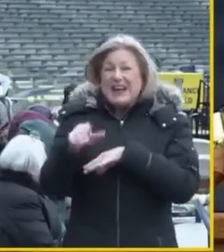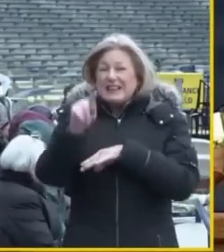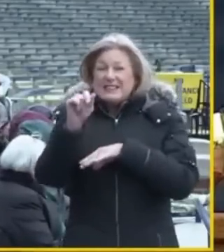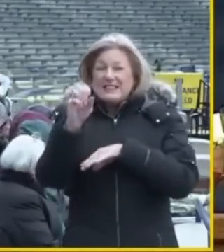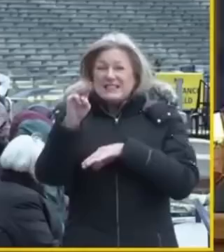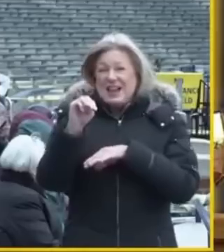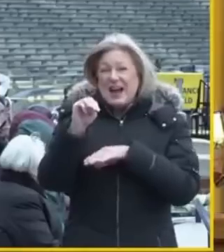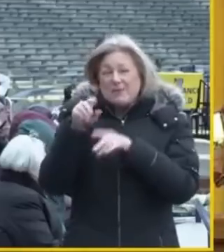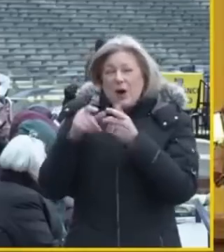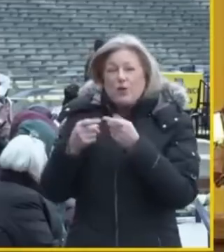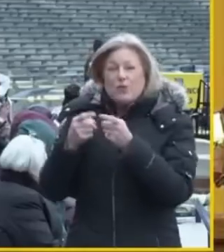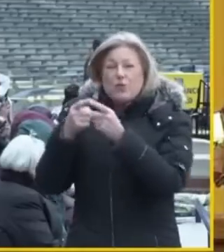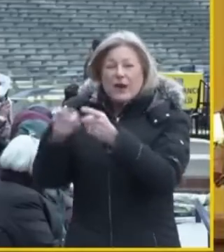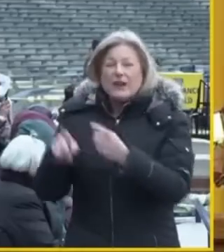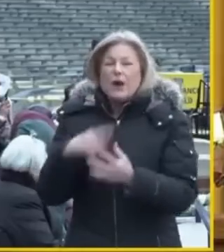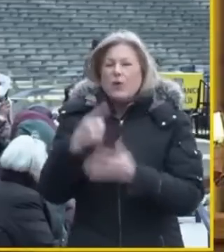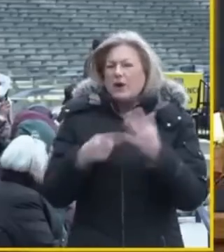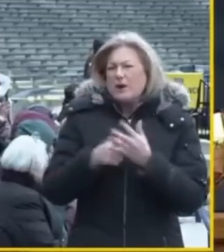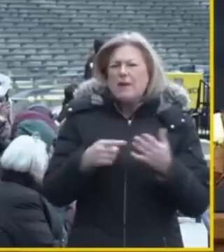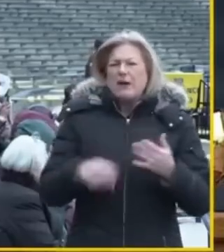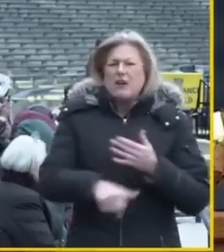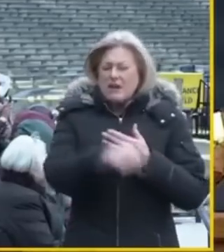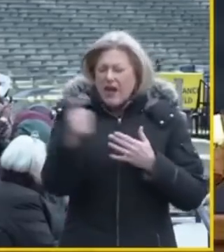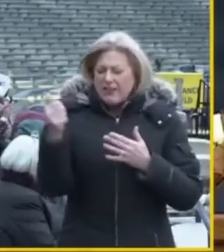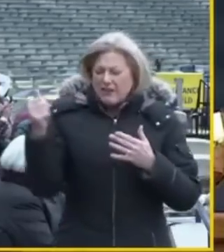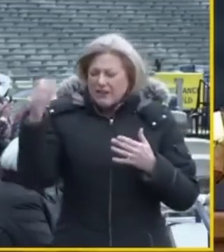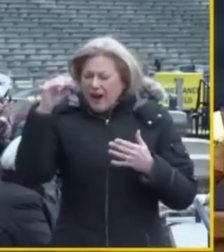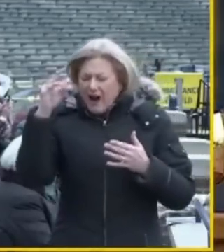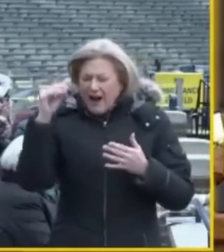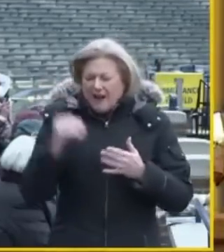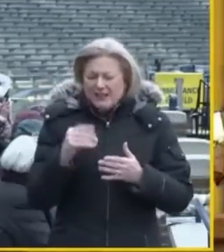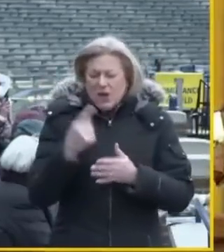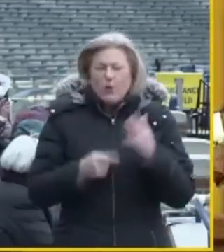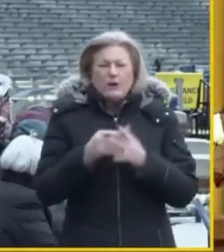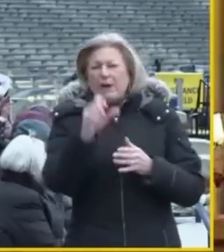or what about Steve Ross? He could talk about how to make zillions of dollars.